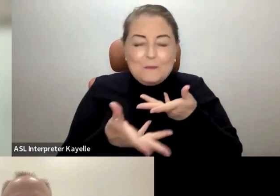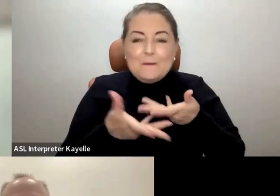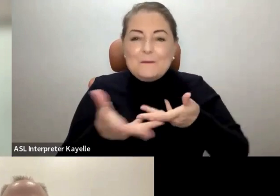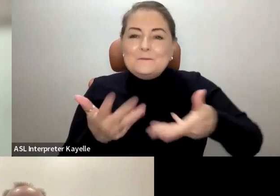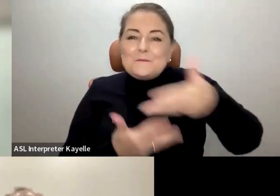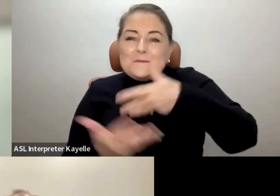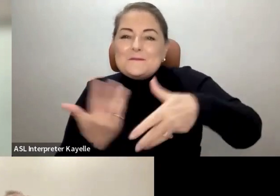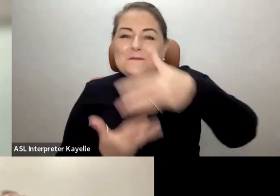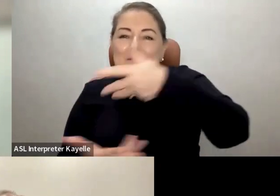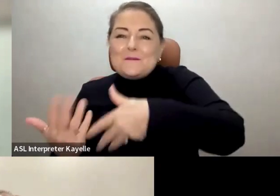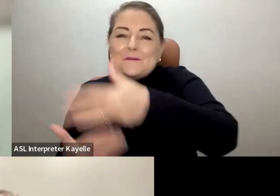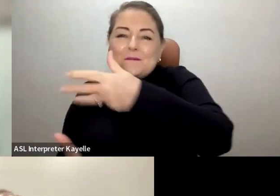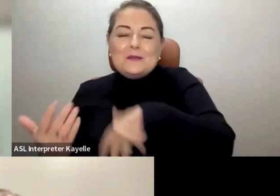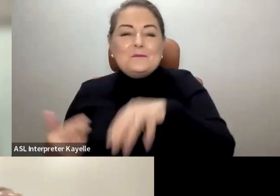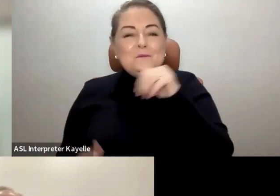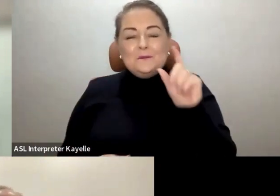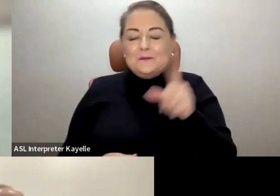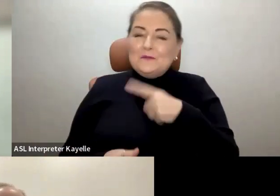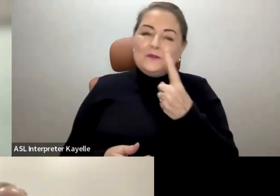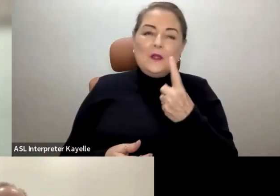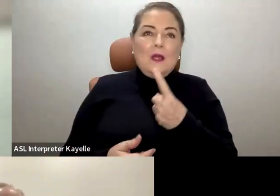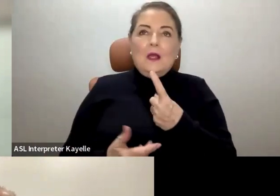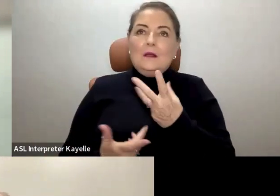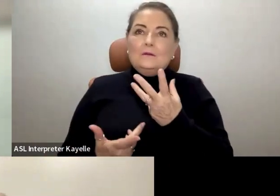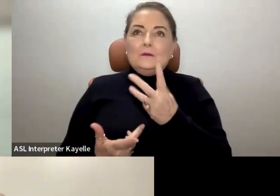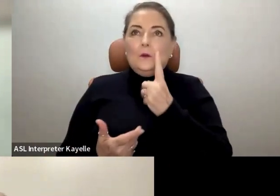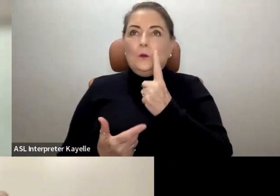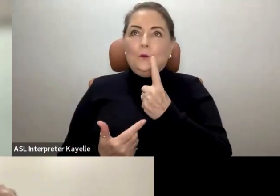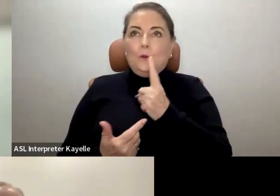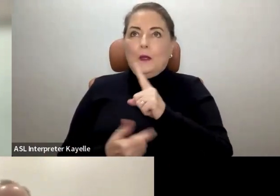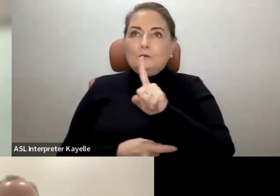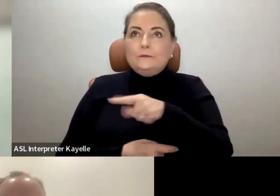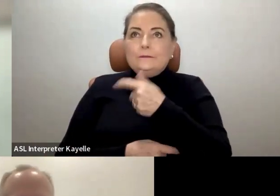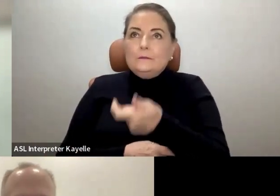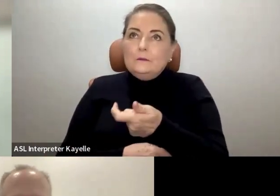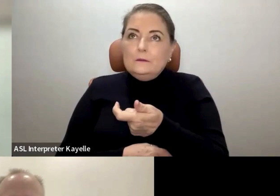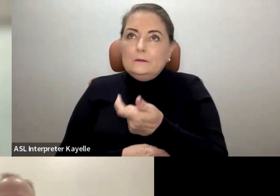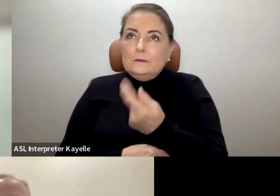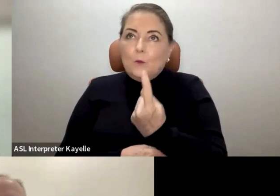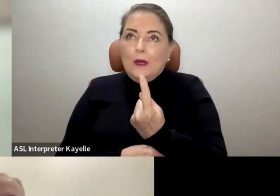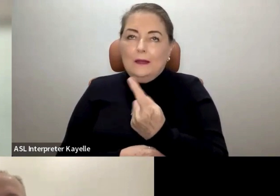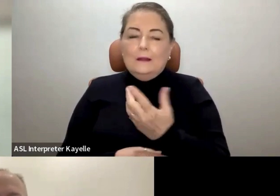just, you know, a one sided art form anymore.